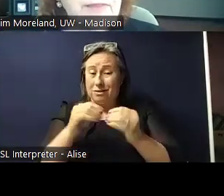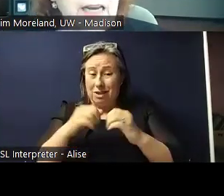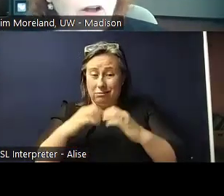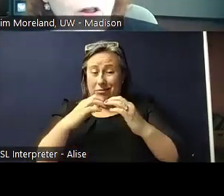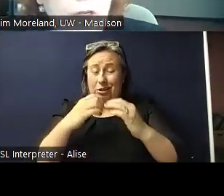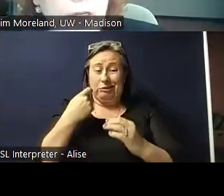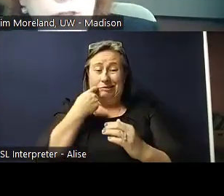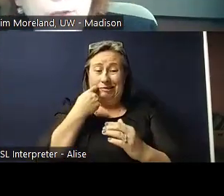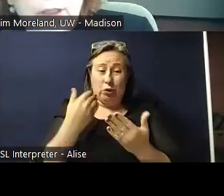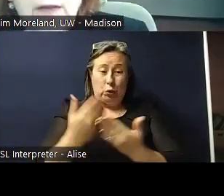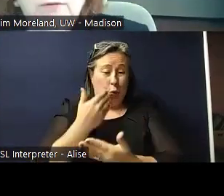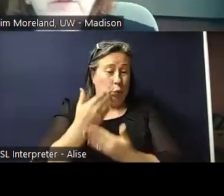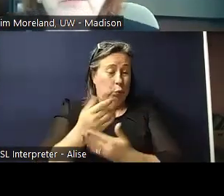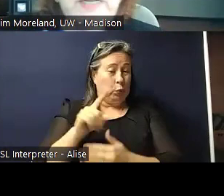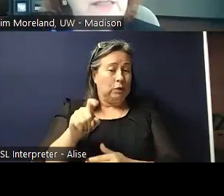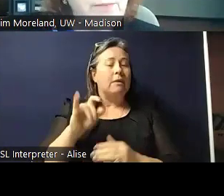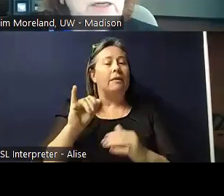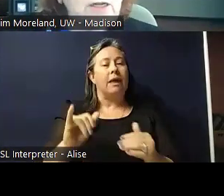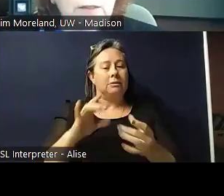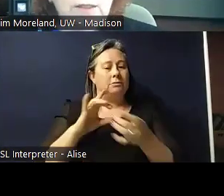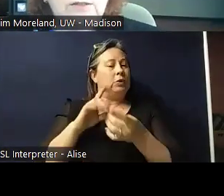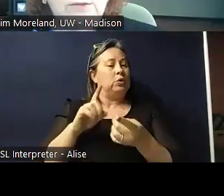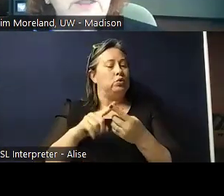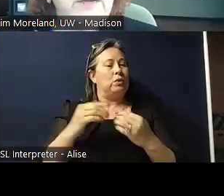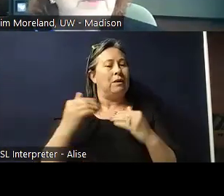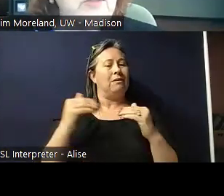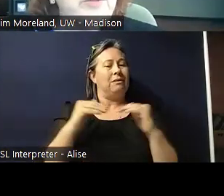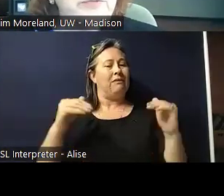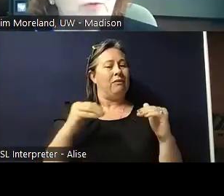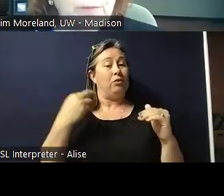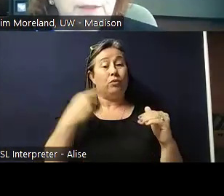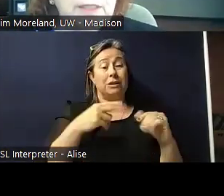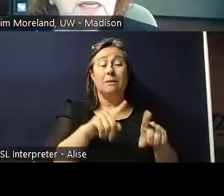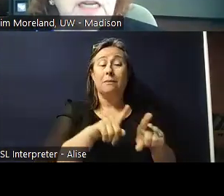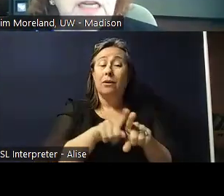That all goes to a level of risk, but it also goes to a level of performance,